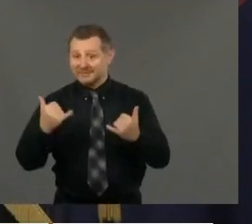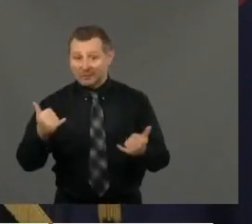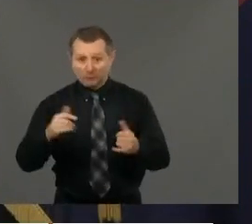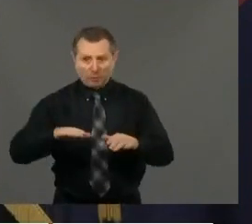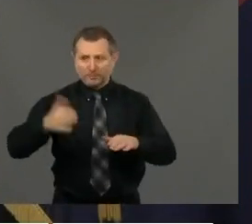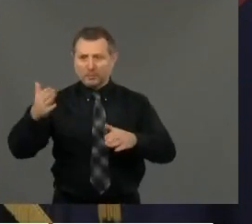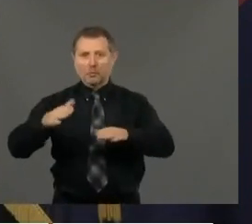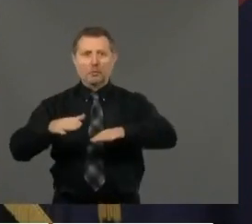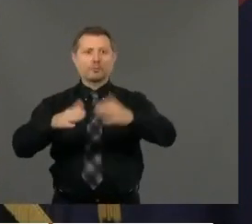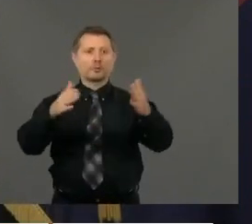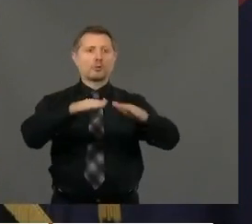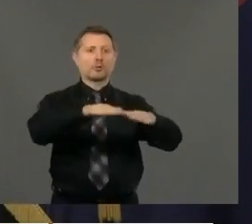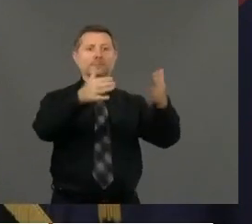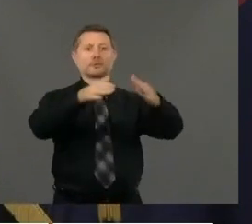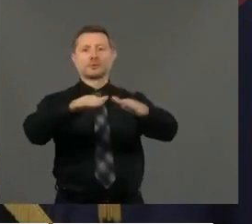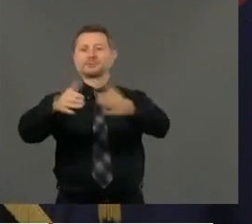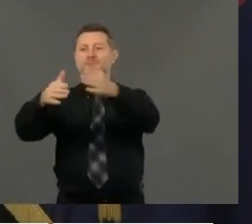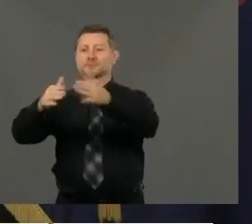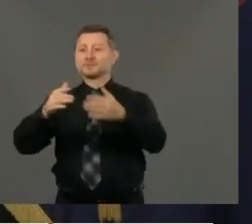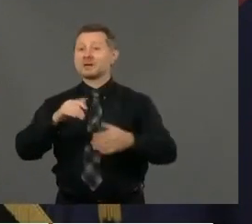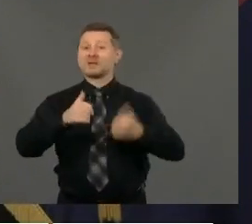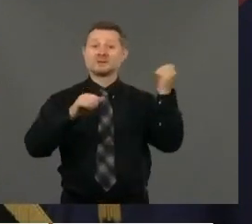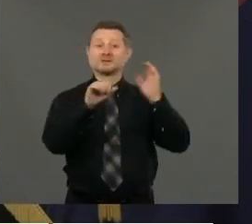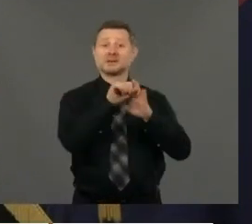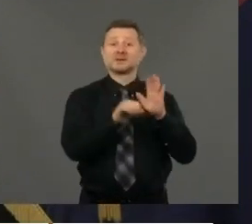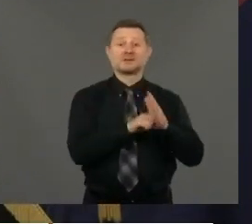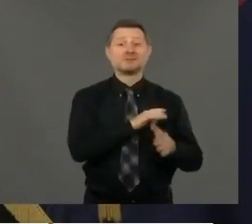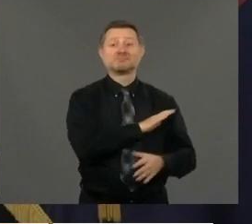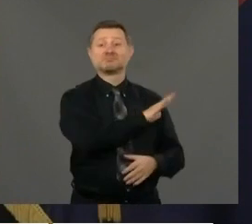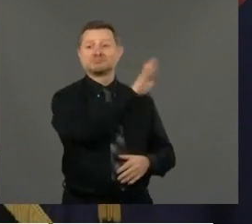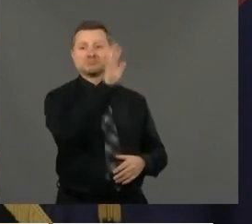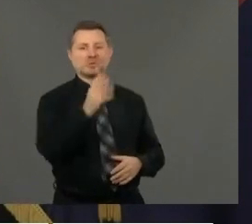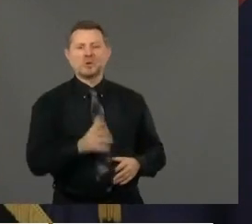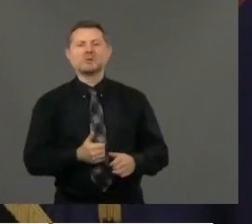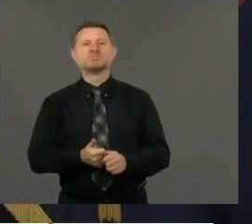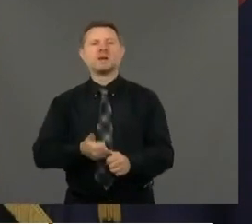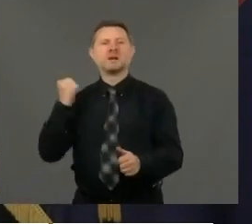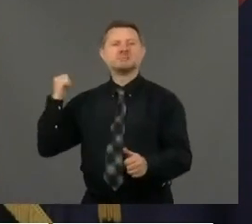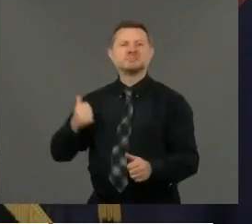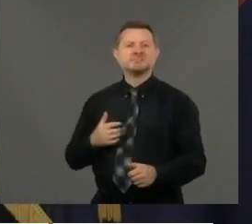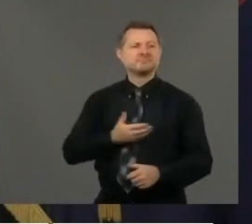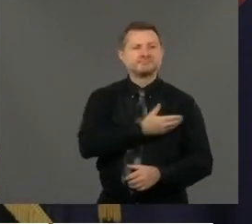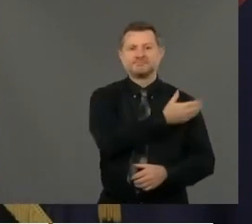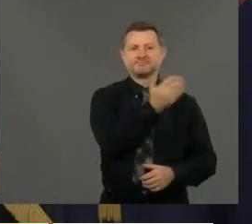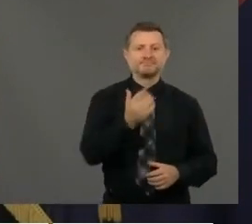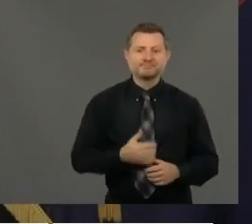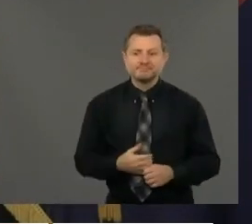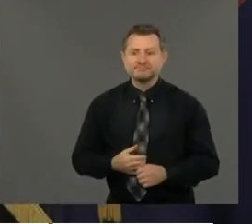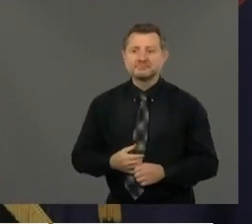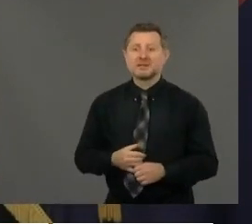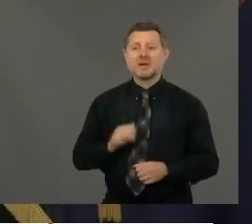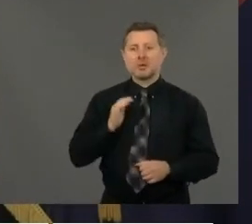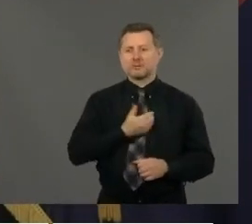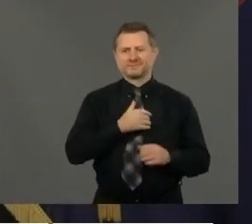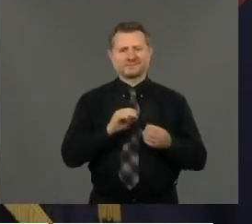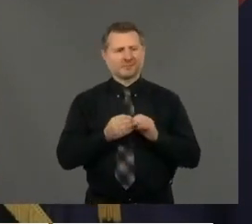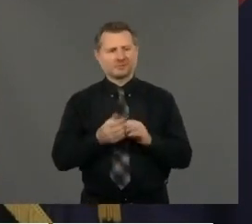IT WORKED ALL ACROSS THE STATE. IT IS WORKING, WE ARE